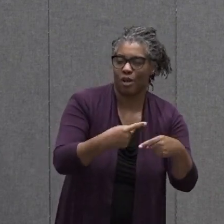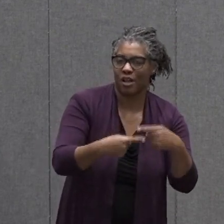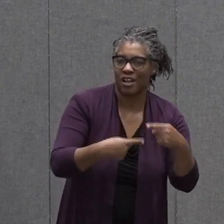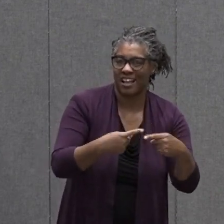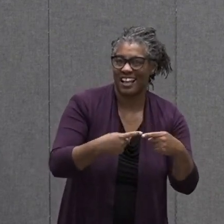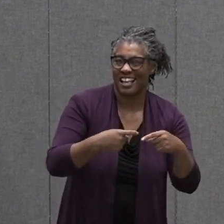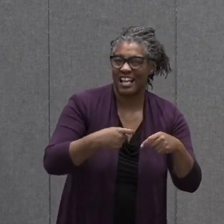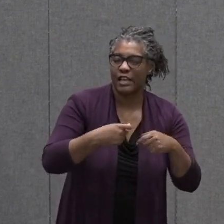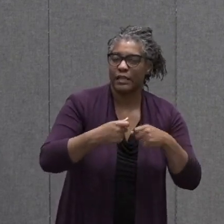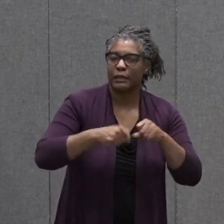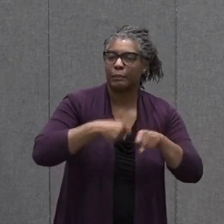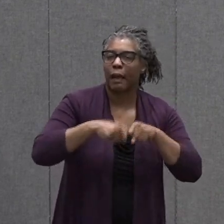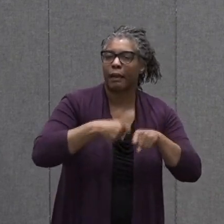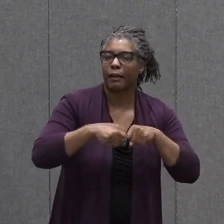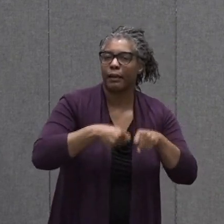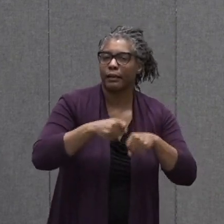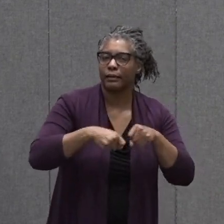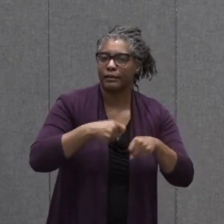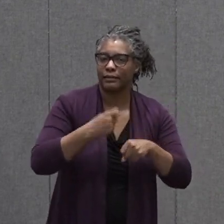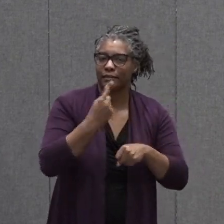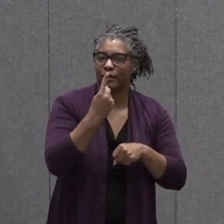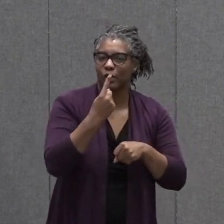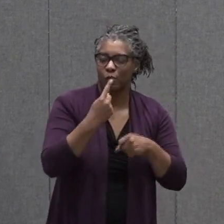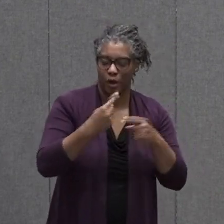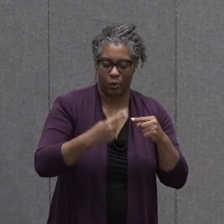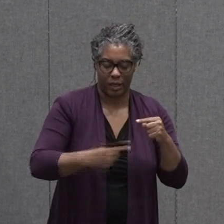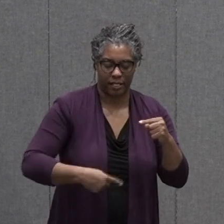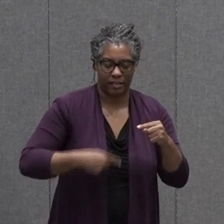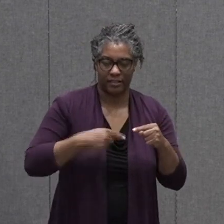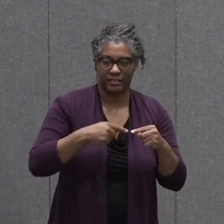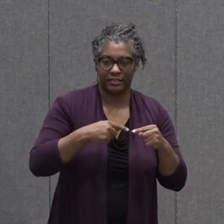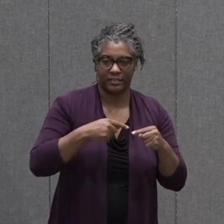So he has some little training wheels down here too to help him balance.